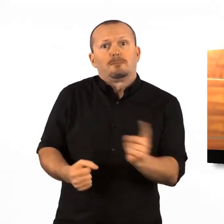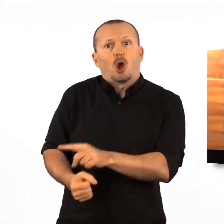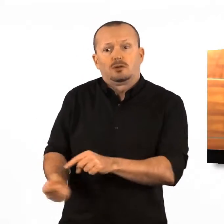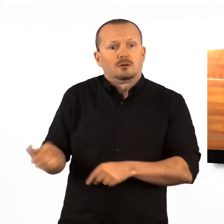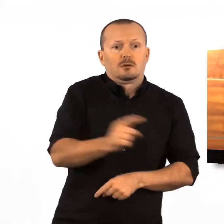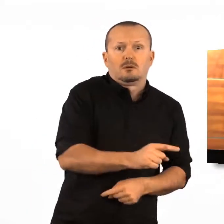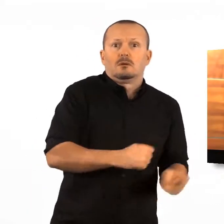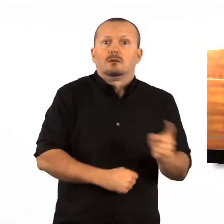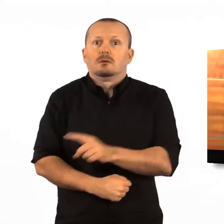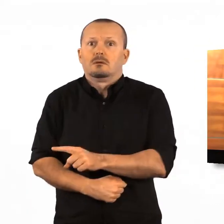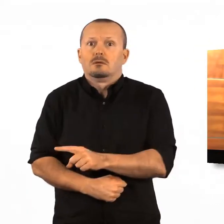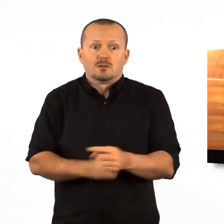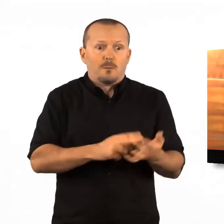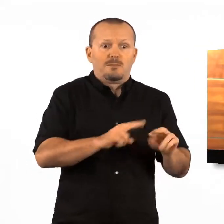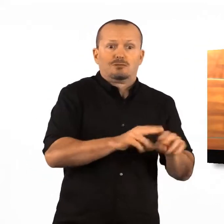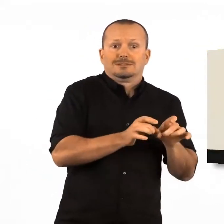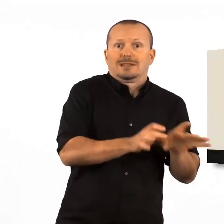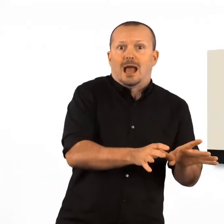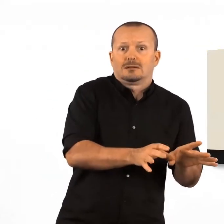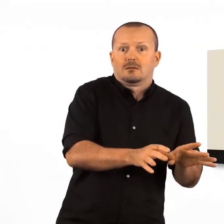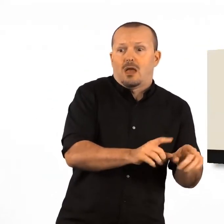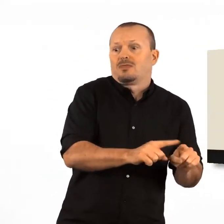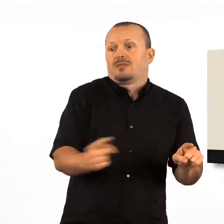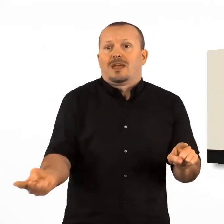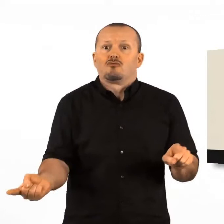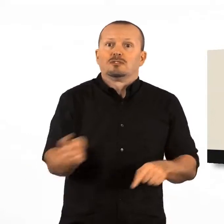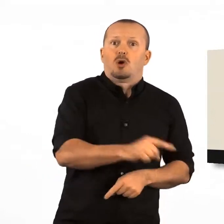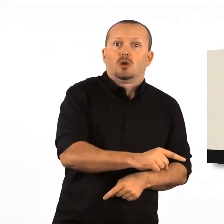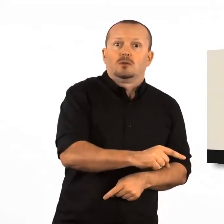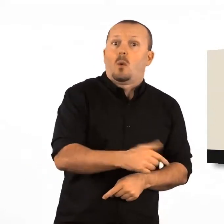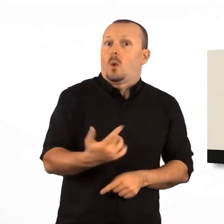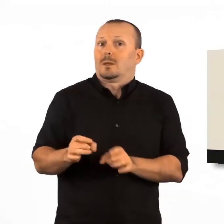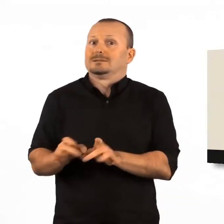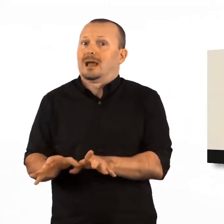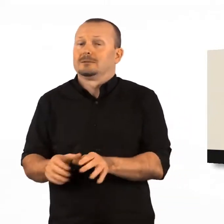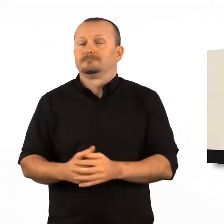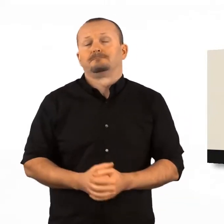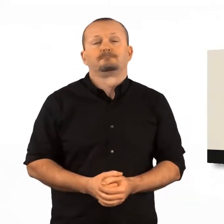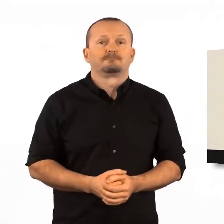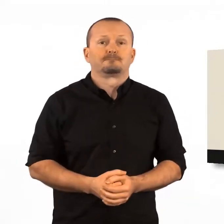in initiated by someone else as well. So the big kind of message of the ‘what’ part